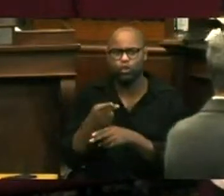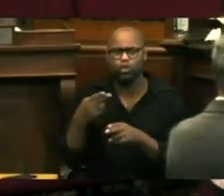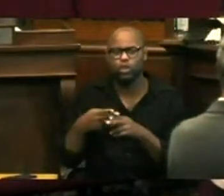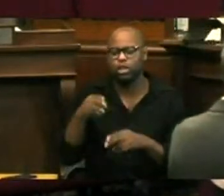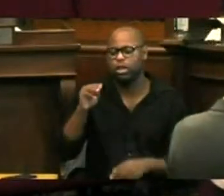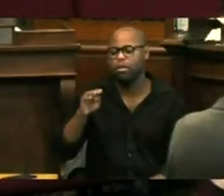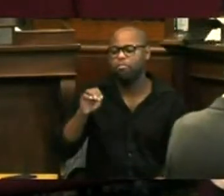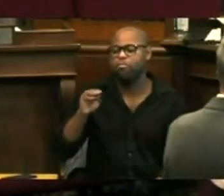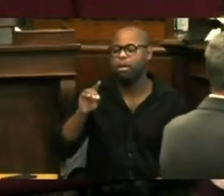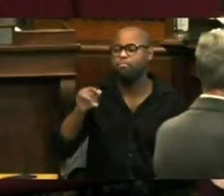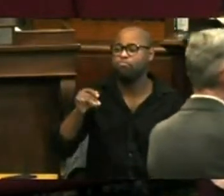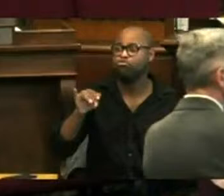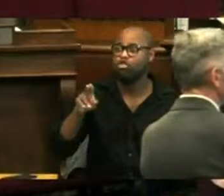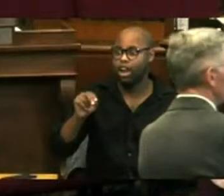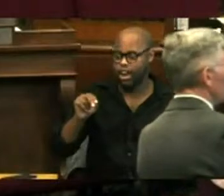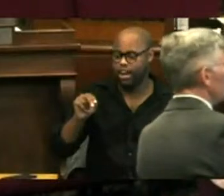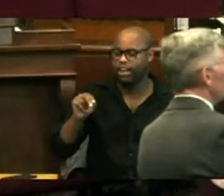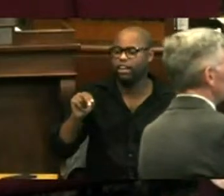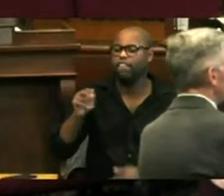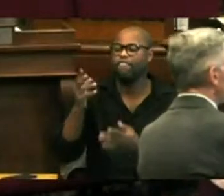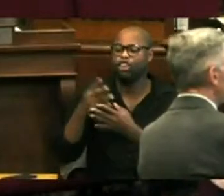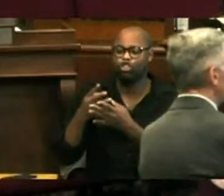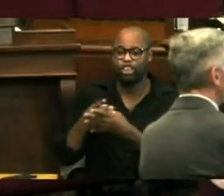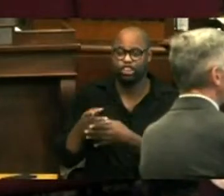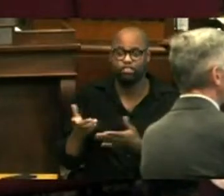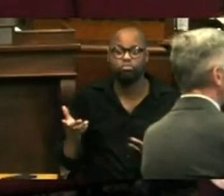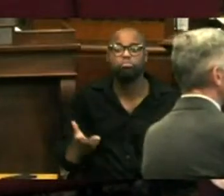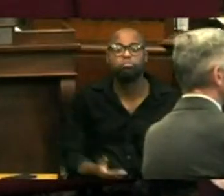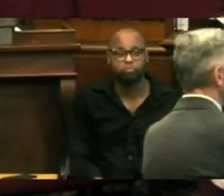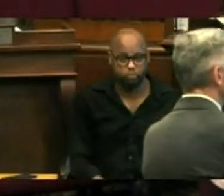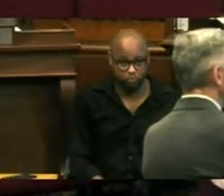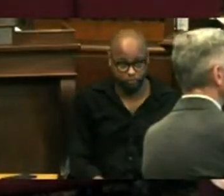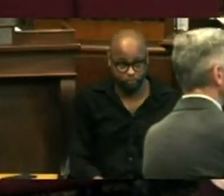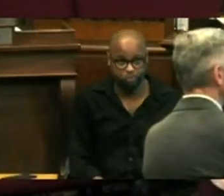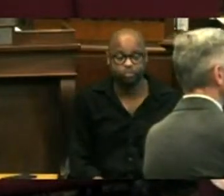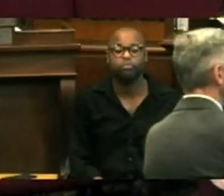open. They treat that water